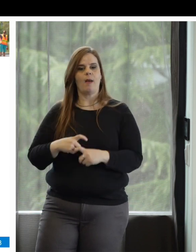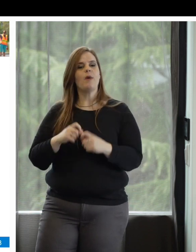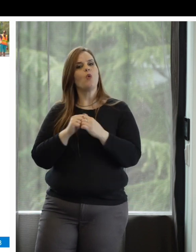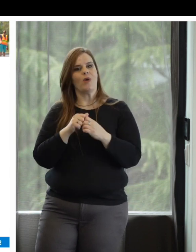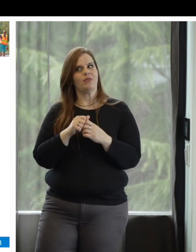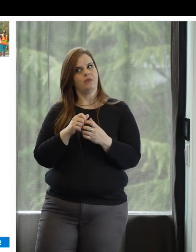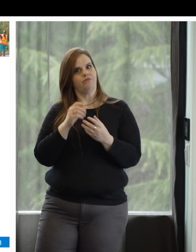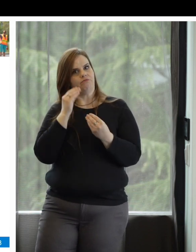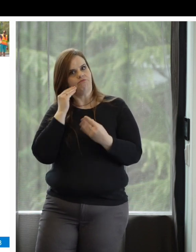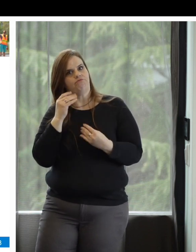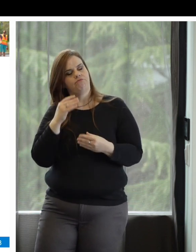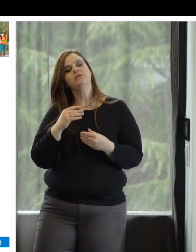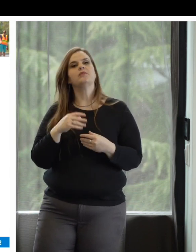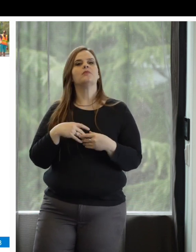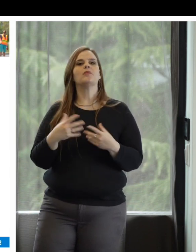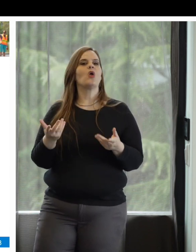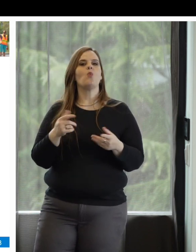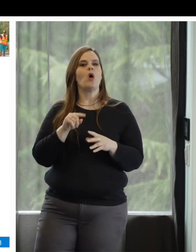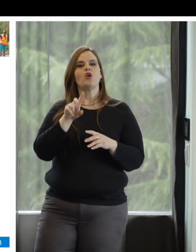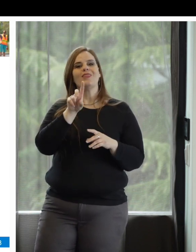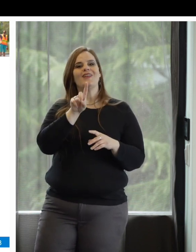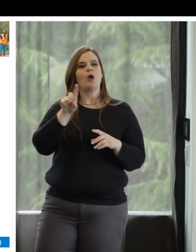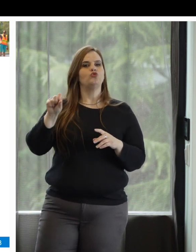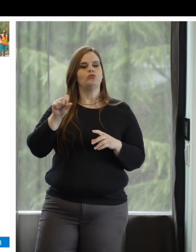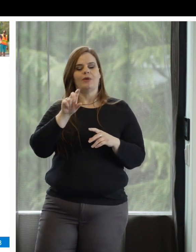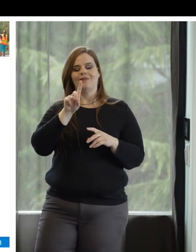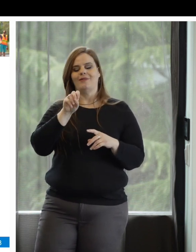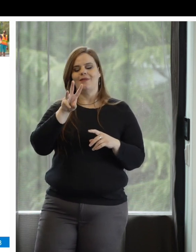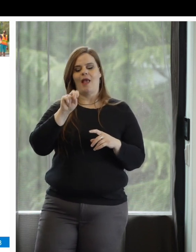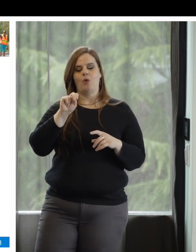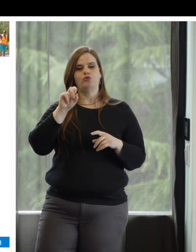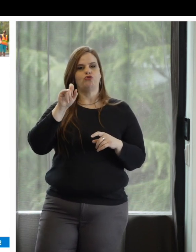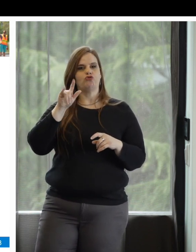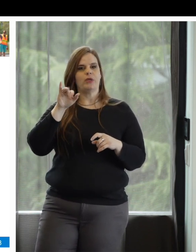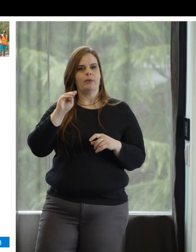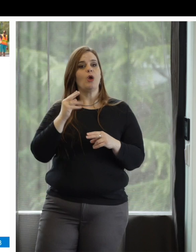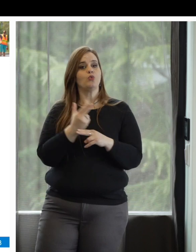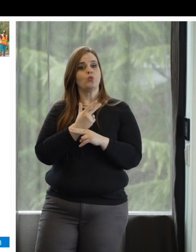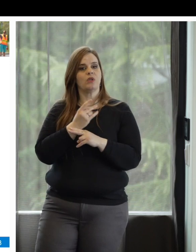downstream uses of that data and what kind of requirements